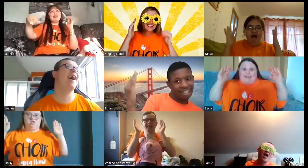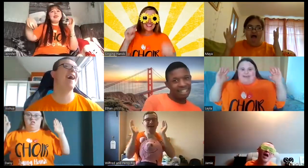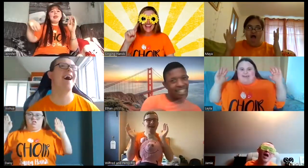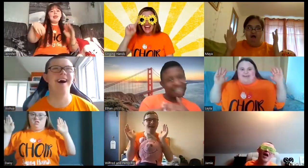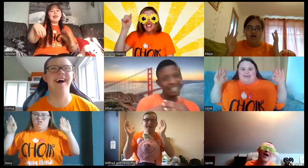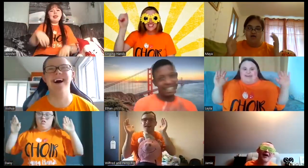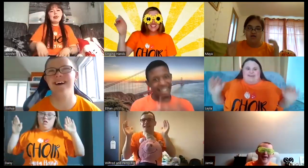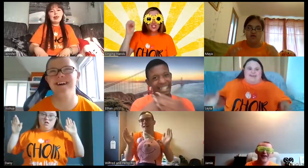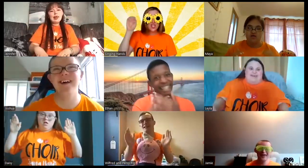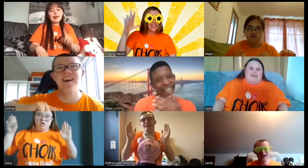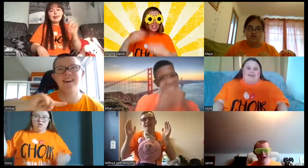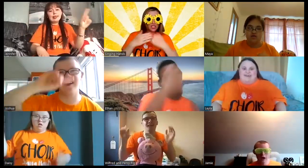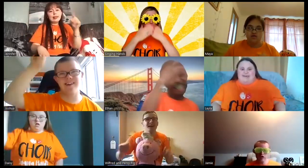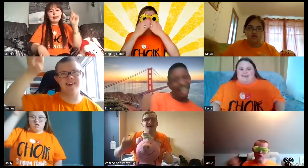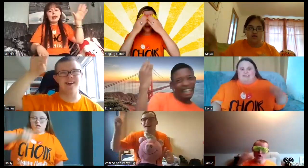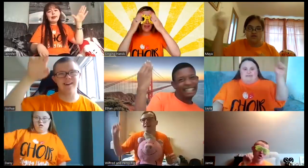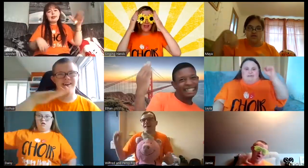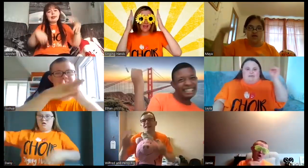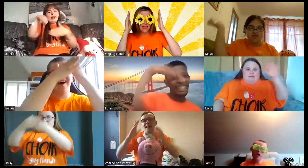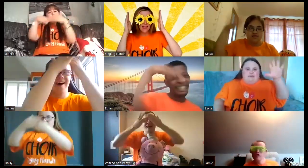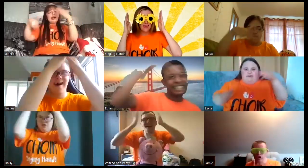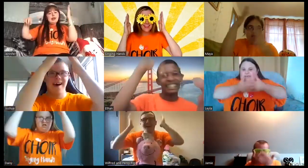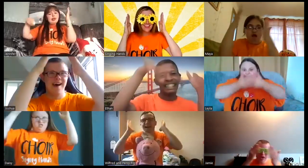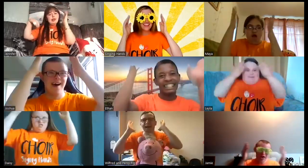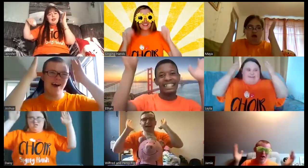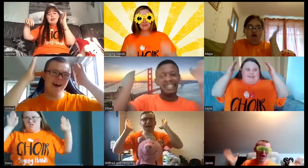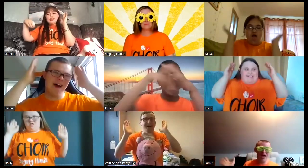Sunshiny day